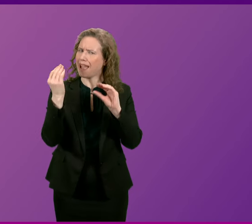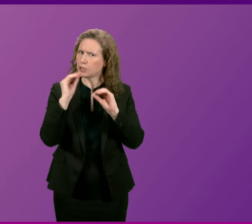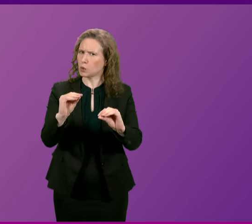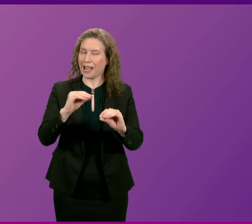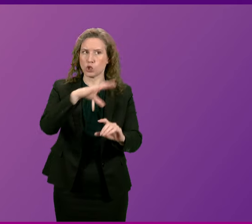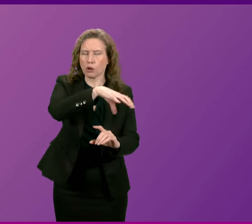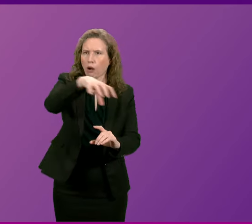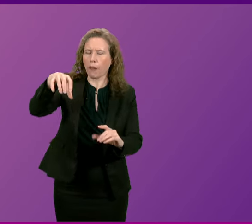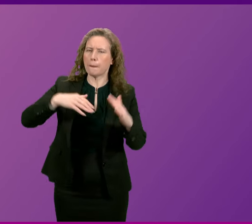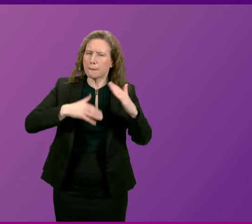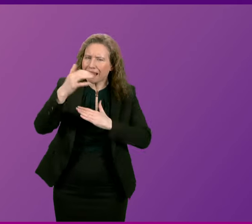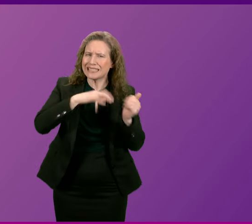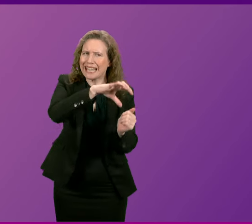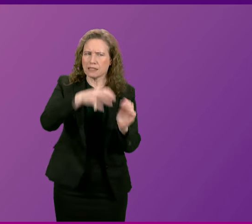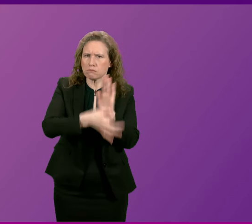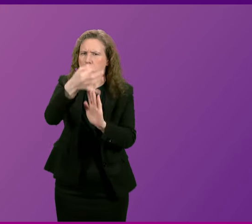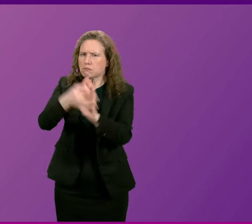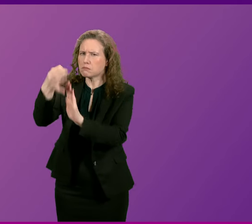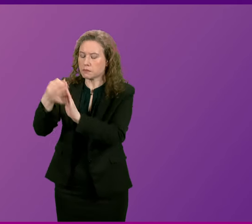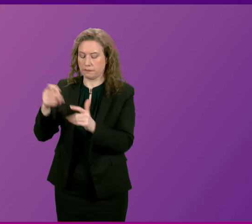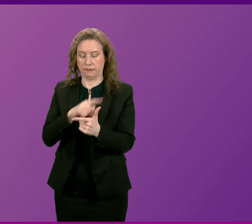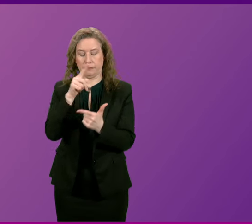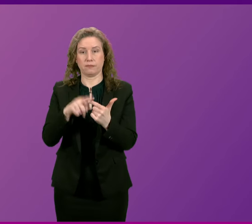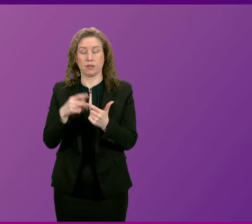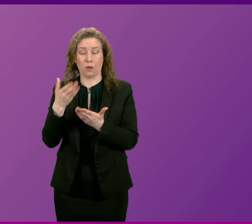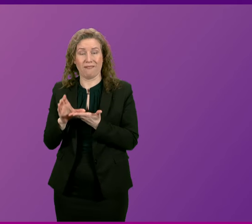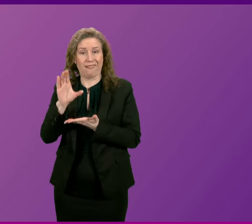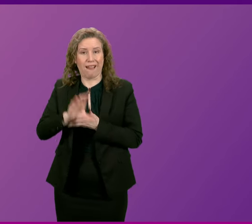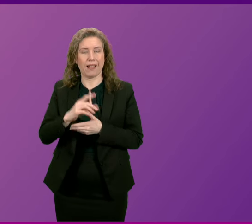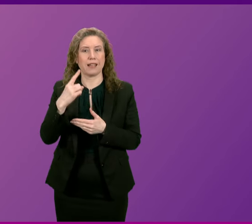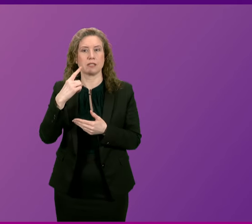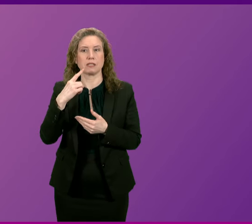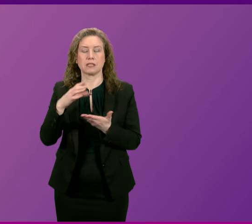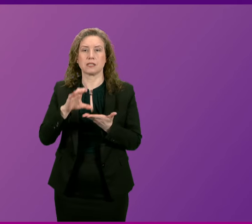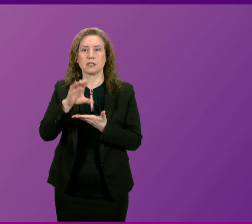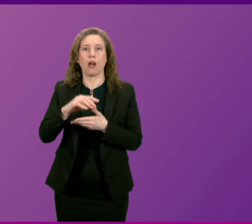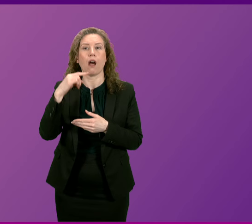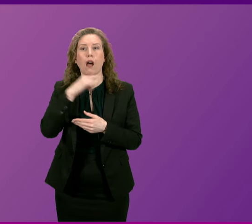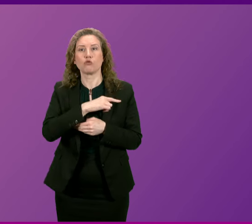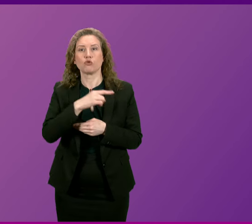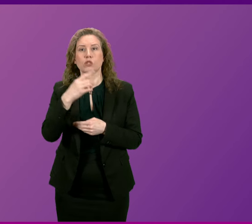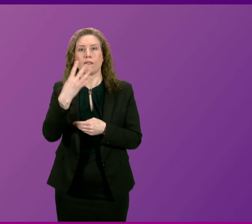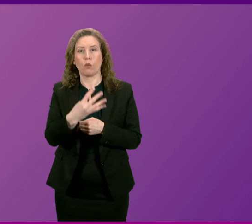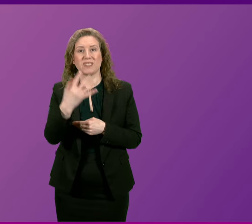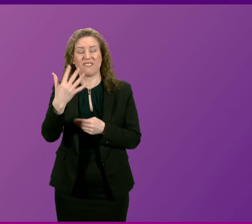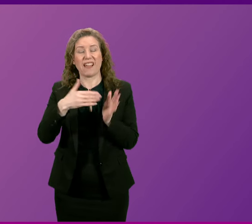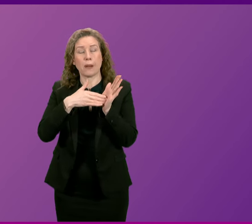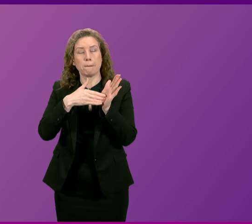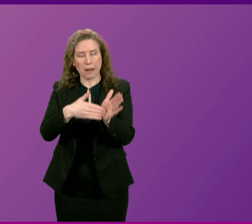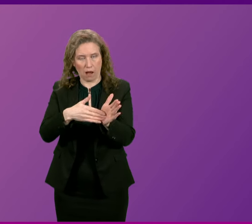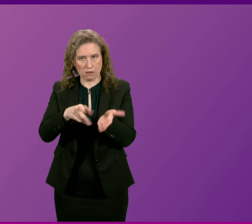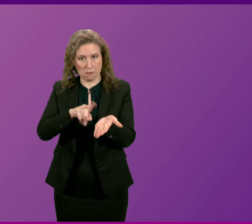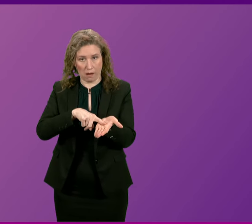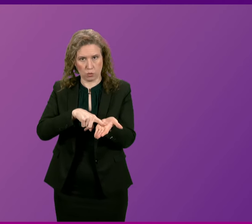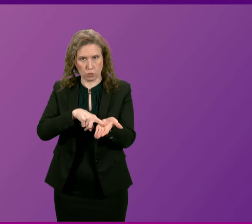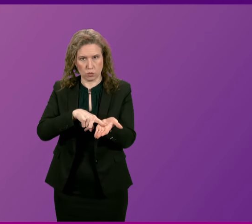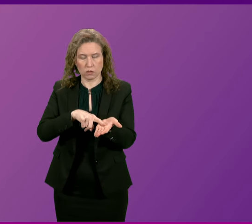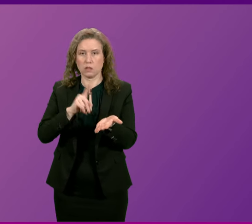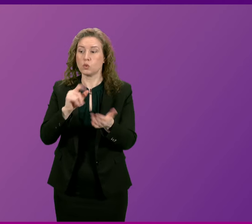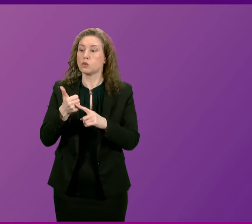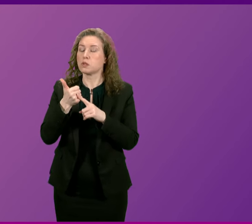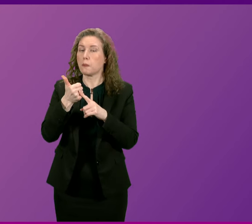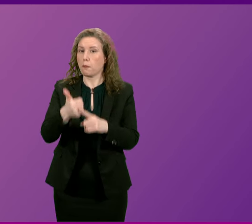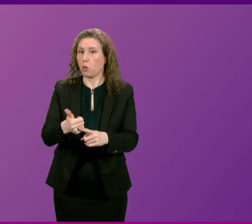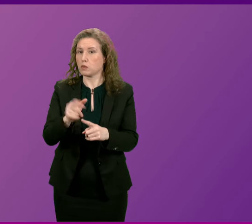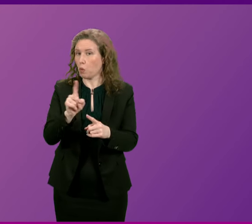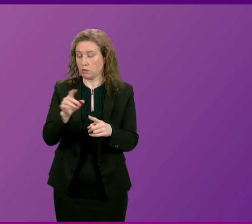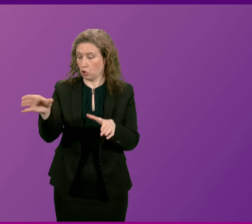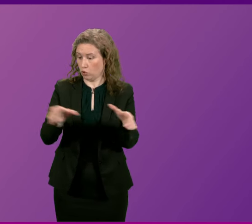in Scotland. We have allocated £145 million to support the recruitment of teachers,